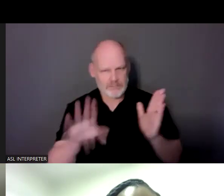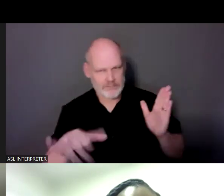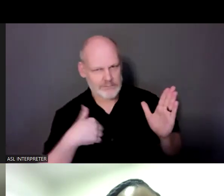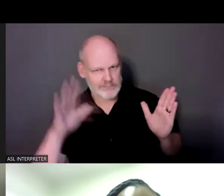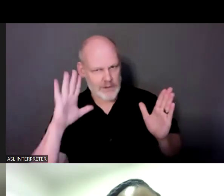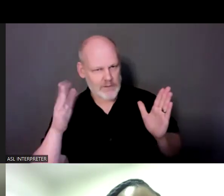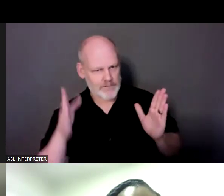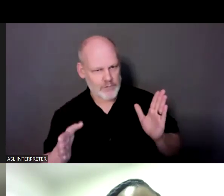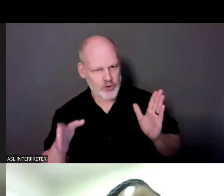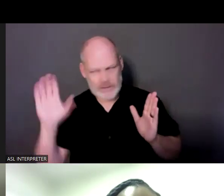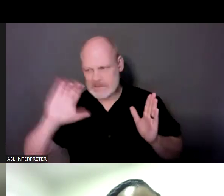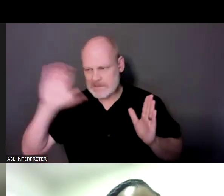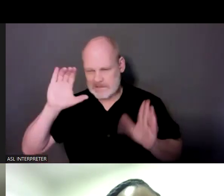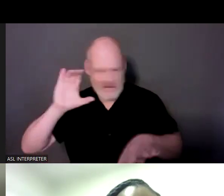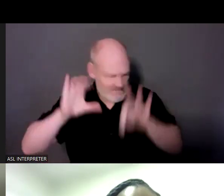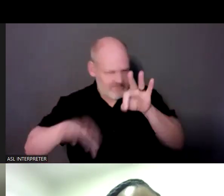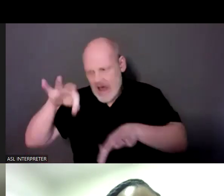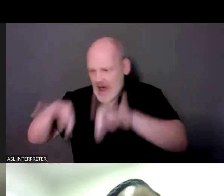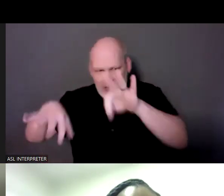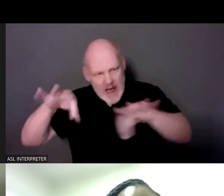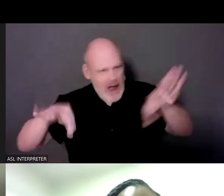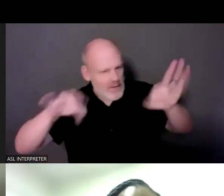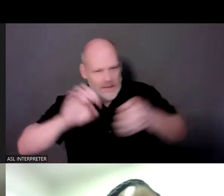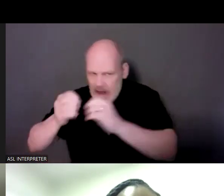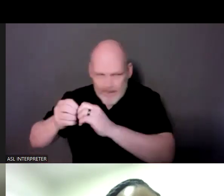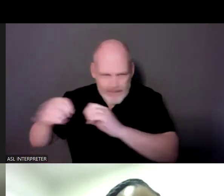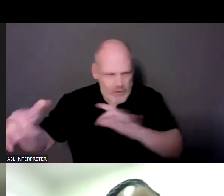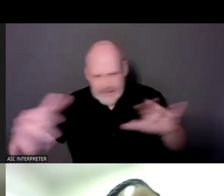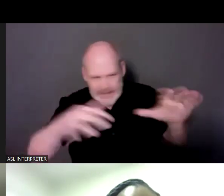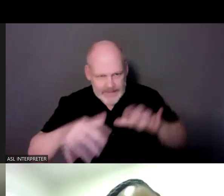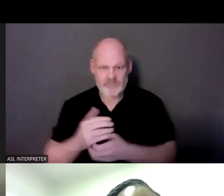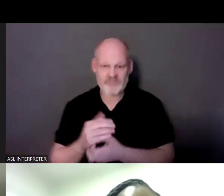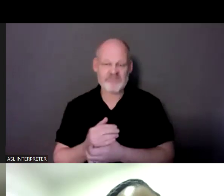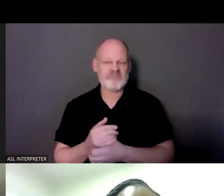all the data and then I was working on this and it just, I wasn't as effective as I could